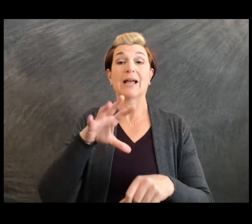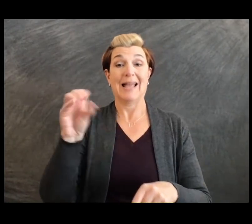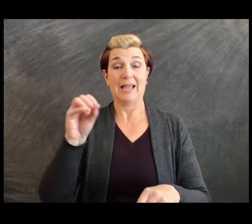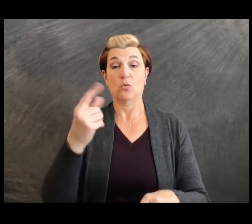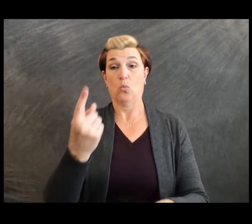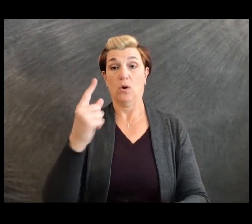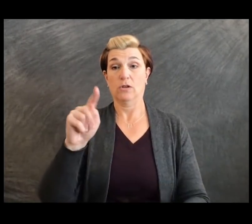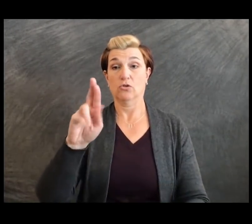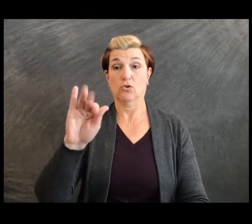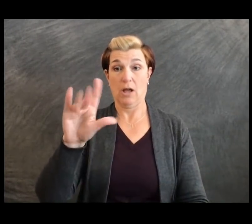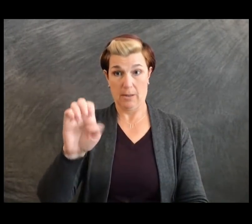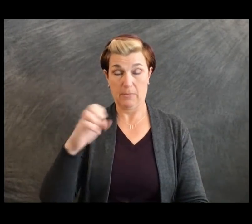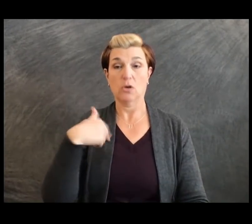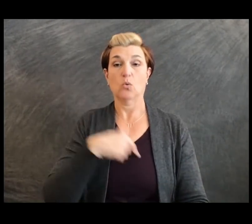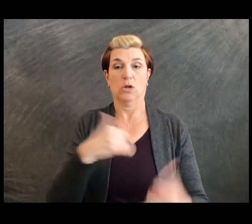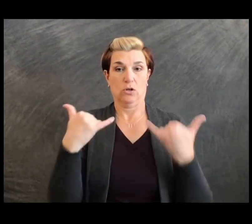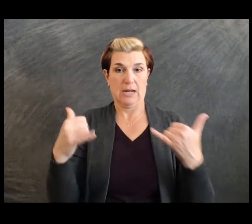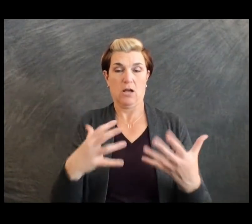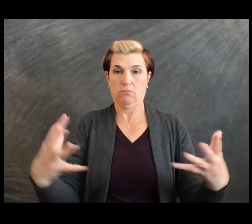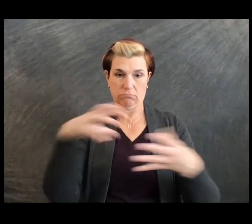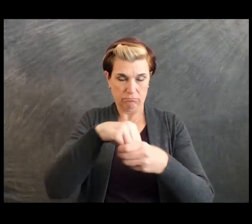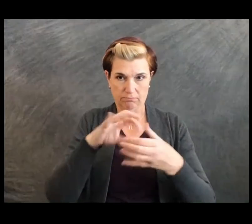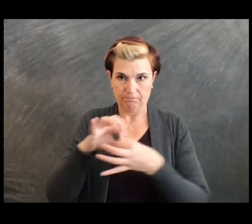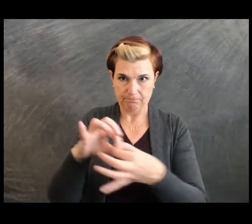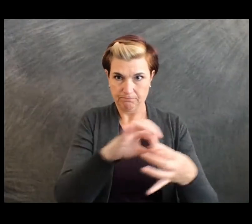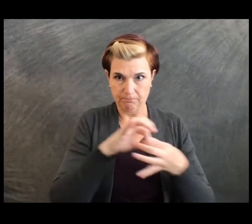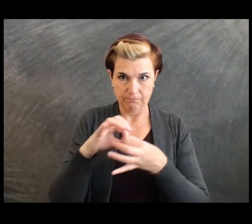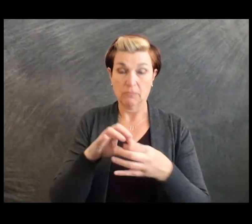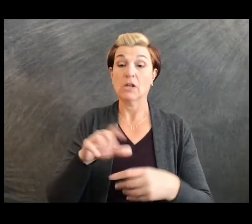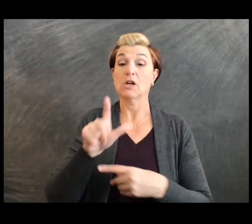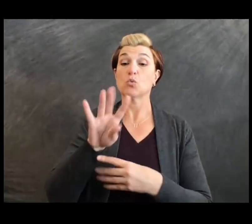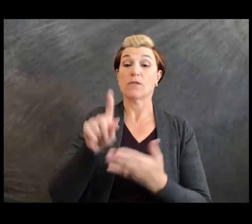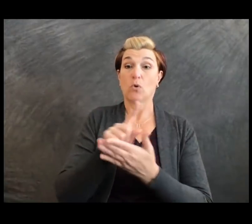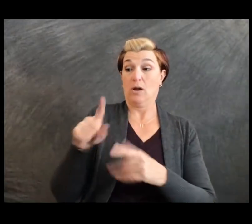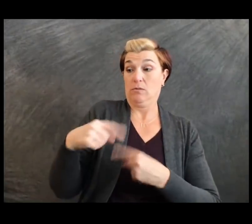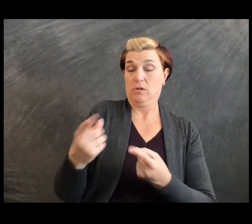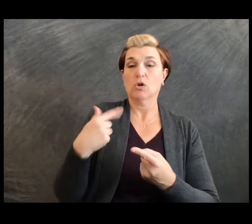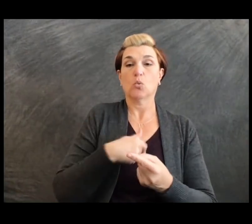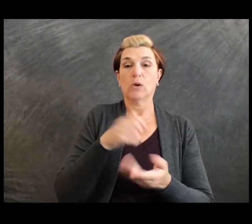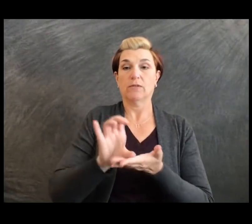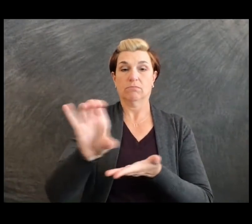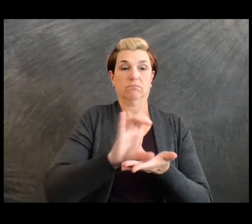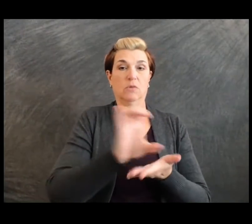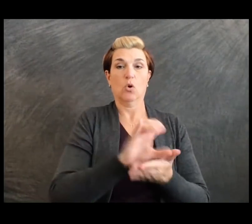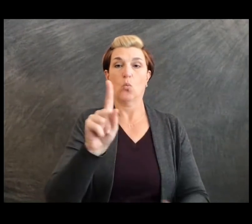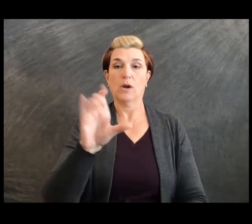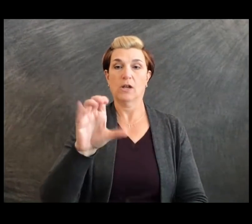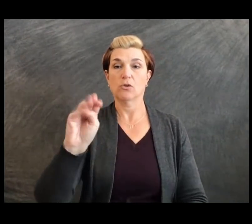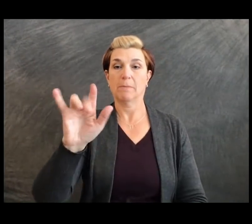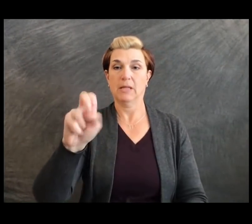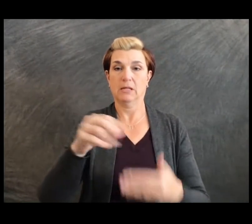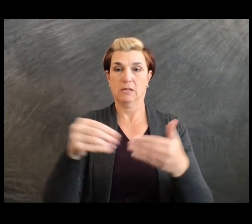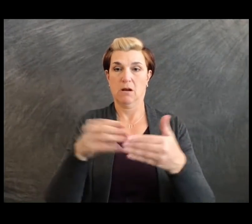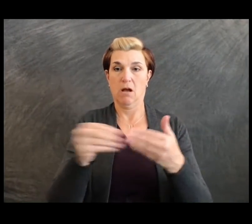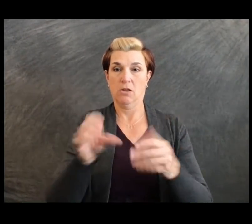just 24 hours we've obligated 100 million dollars through States territories and tribes a little bit about